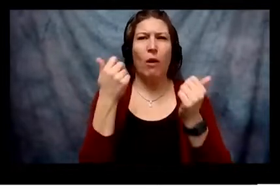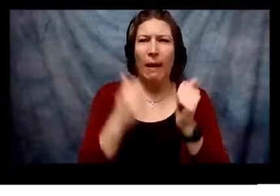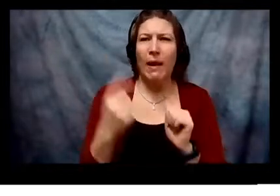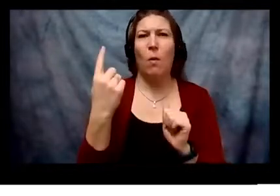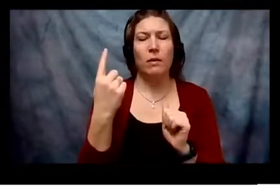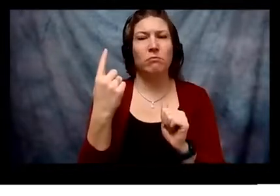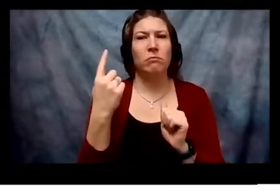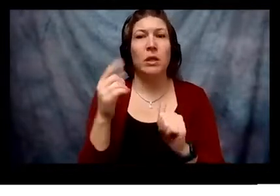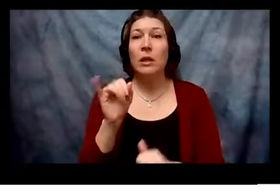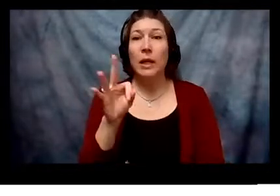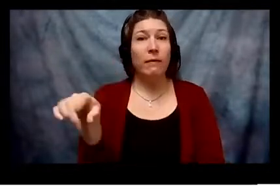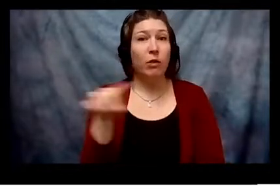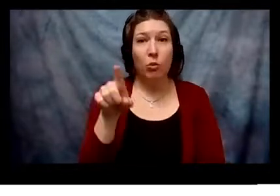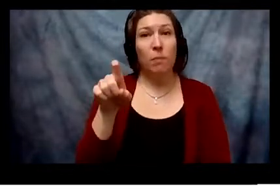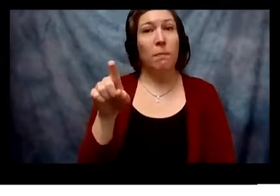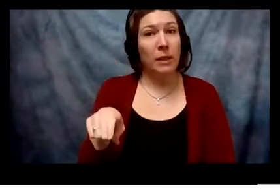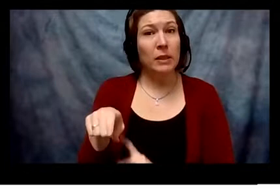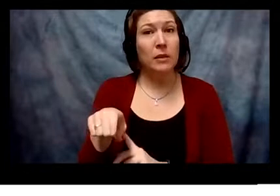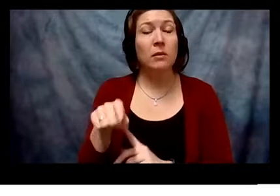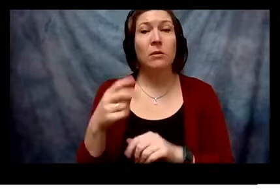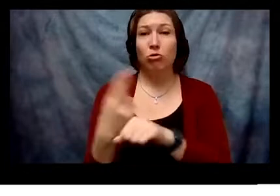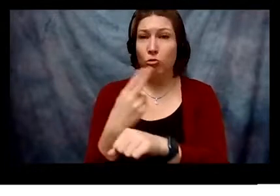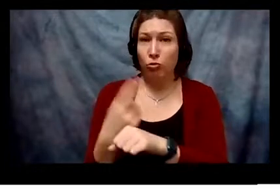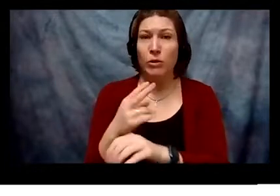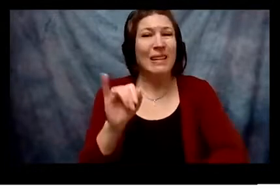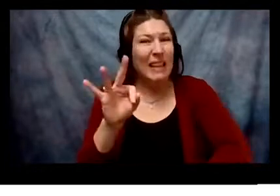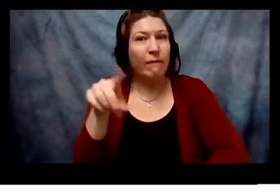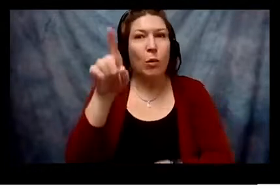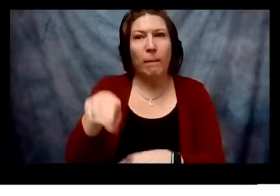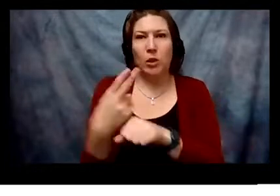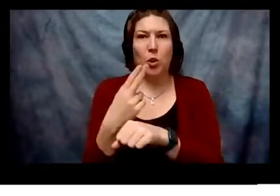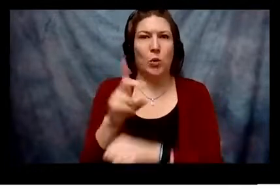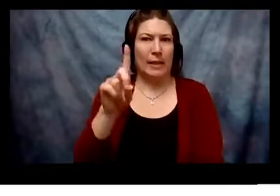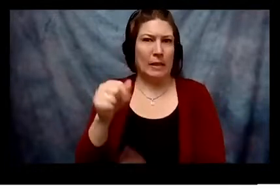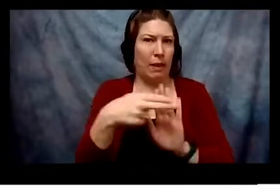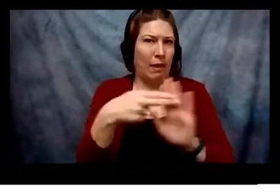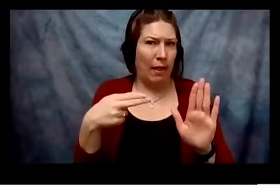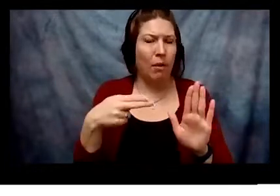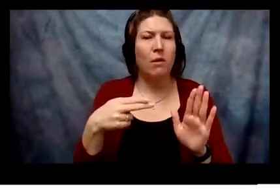If you must use a disability label for anyone, ask that person what they